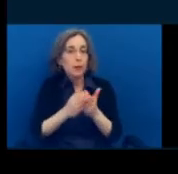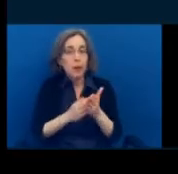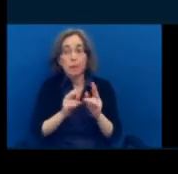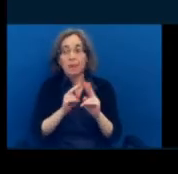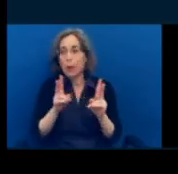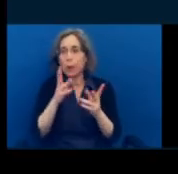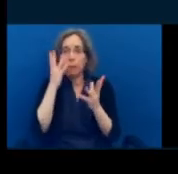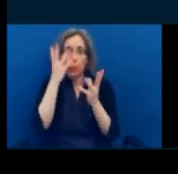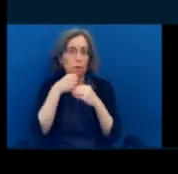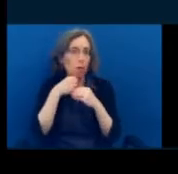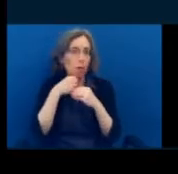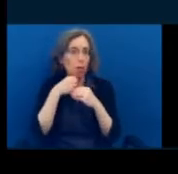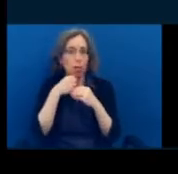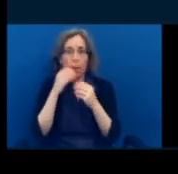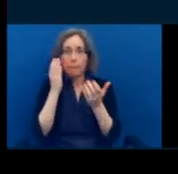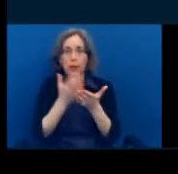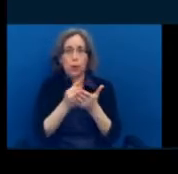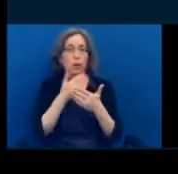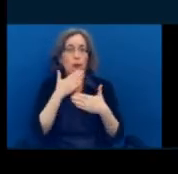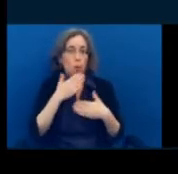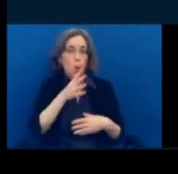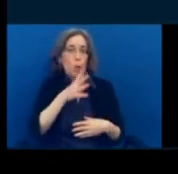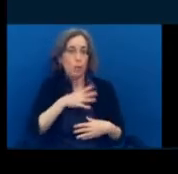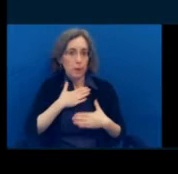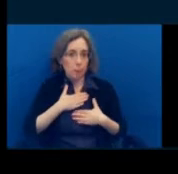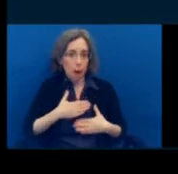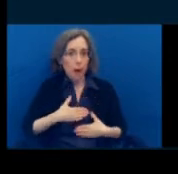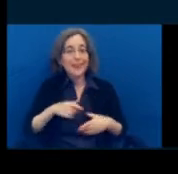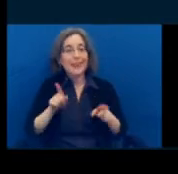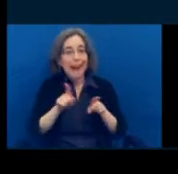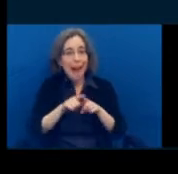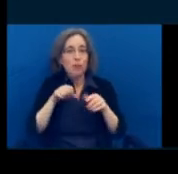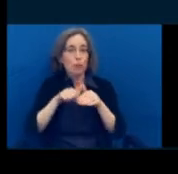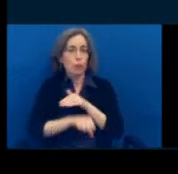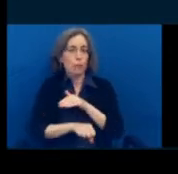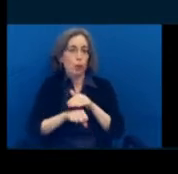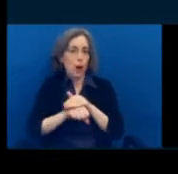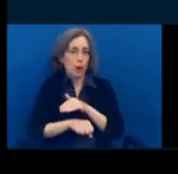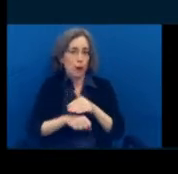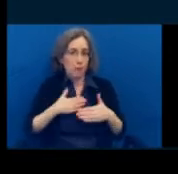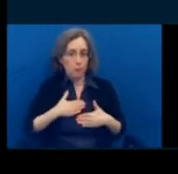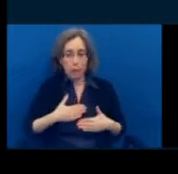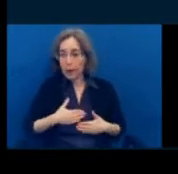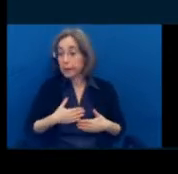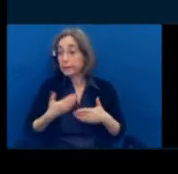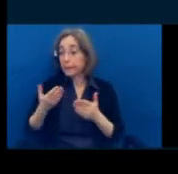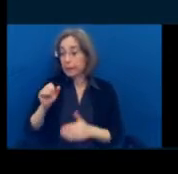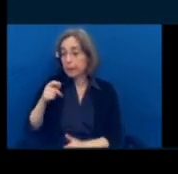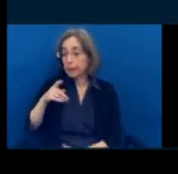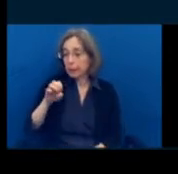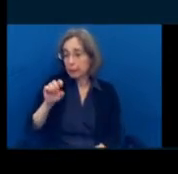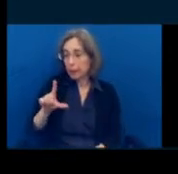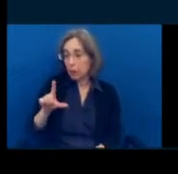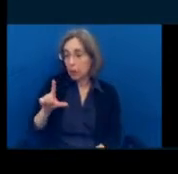PICTURES OF WOMEN'S REPRODUCTIVE BODIES, THIS IS A PICTURE OF THE